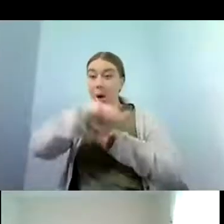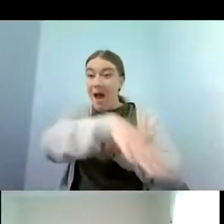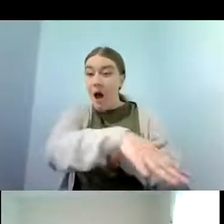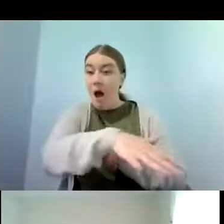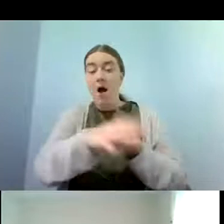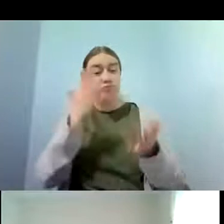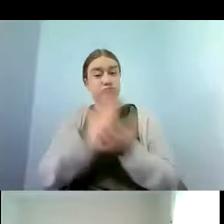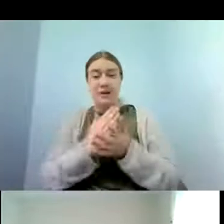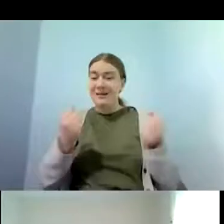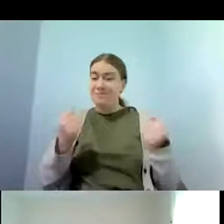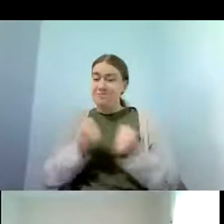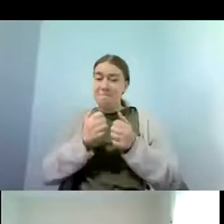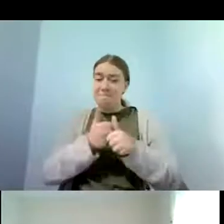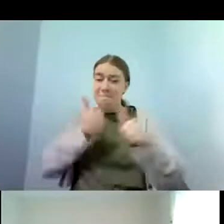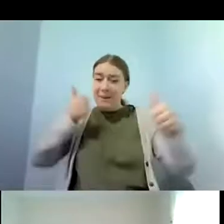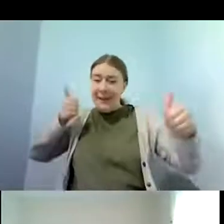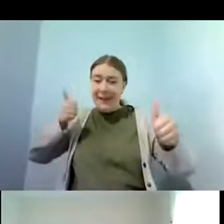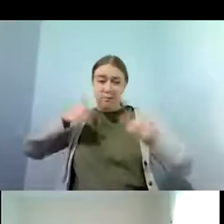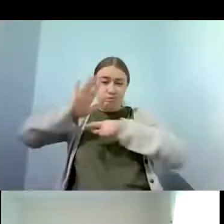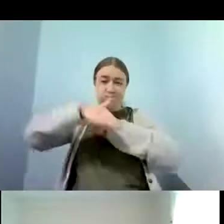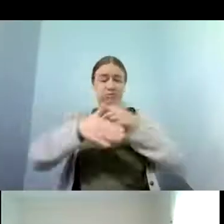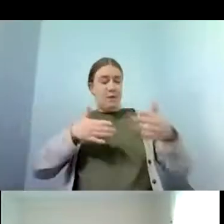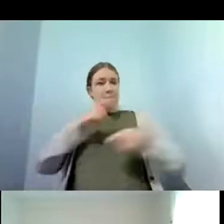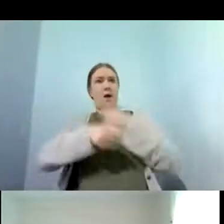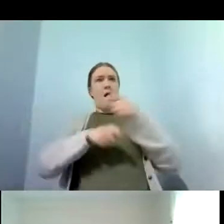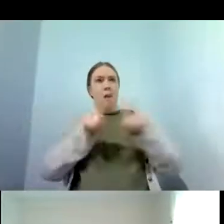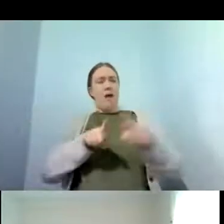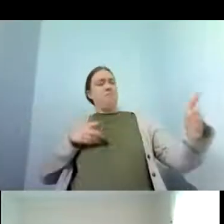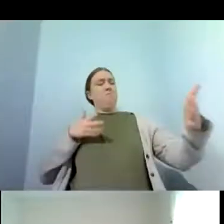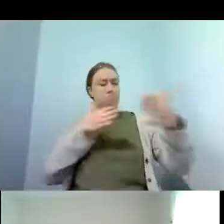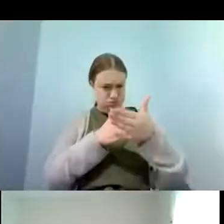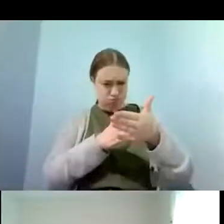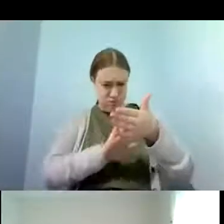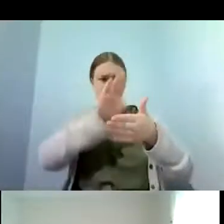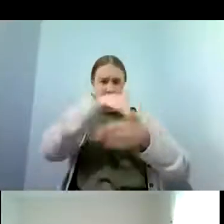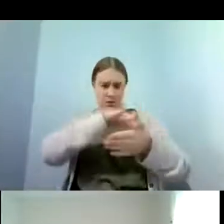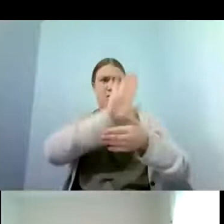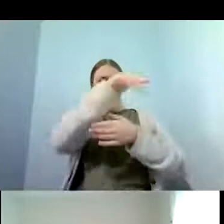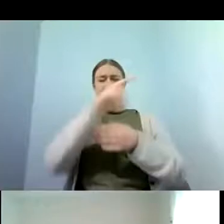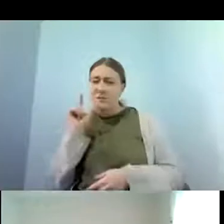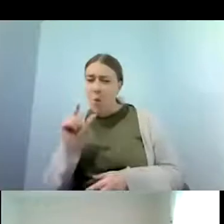and they are they just create such a huge barrier especially to a tiny little fish that is trying to